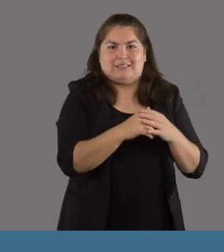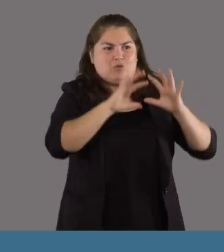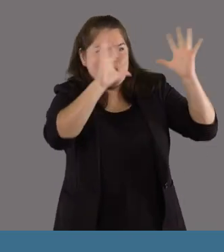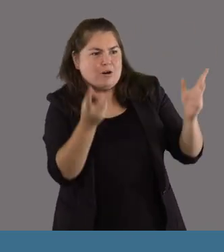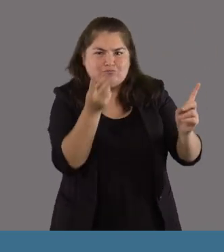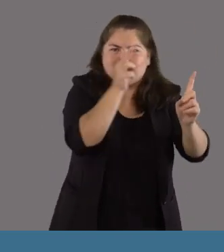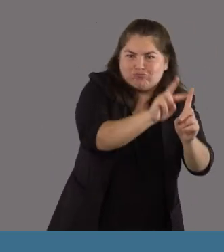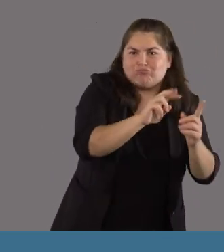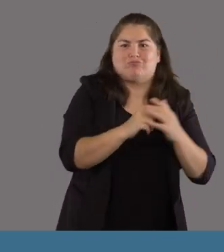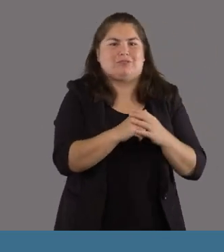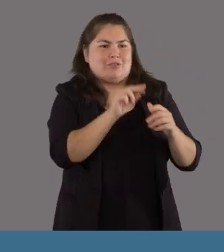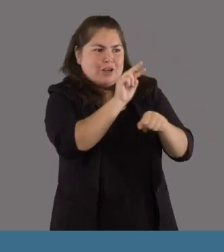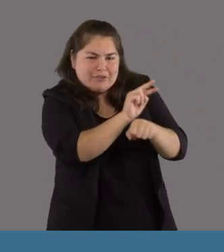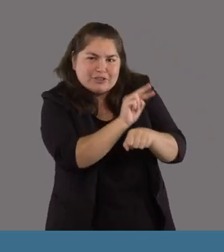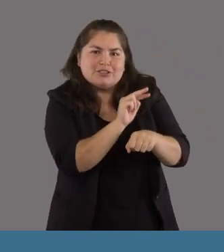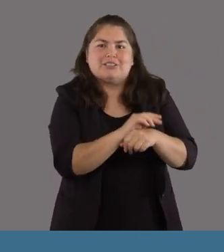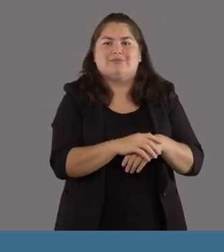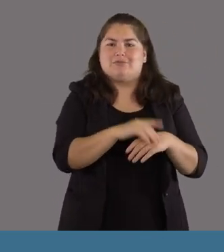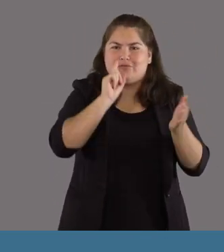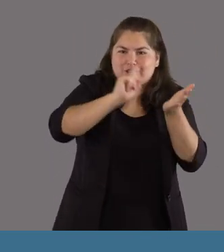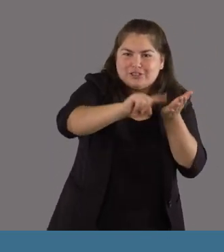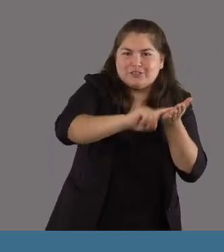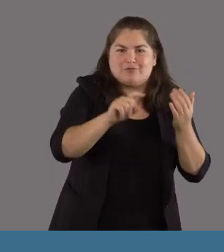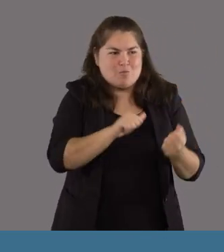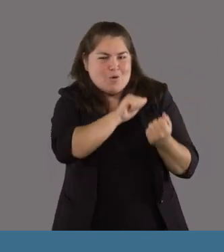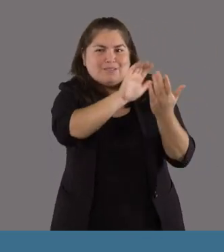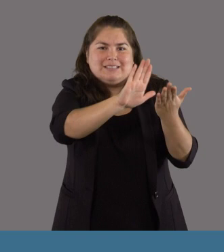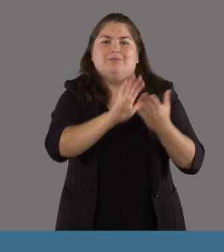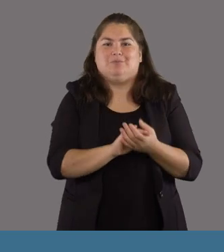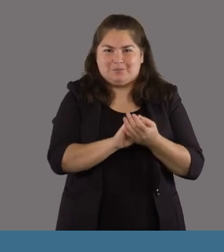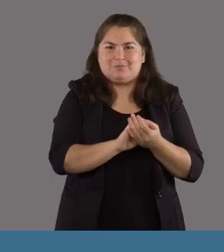worldviews, and governance in the research approach.